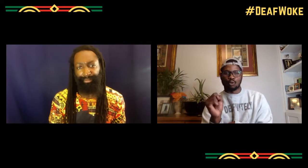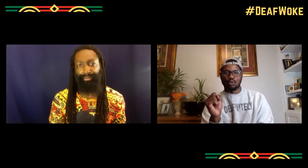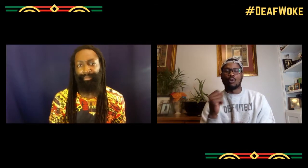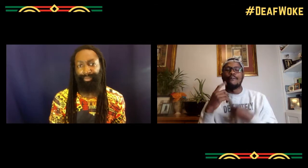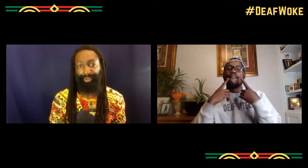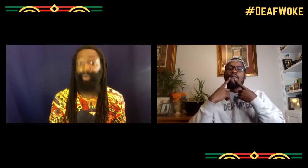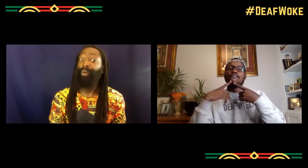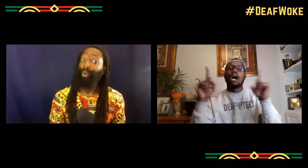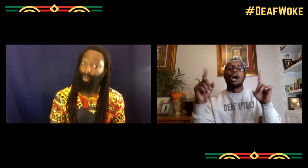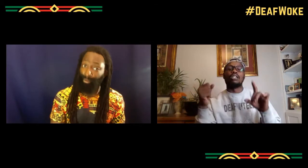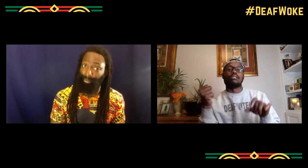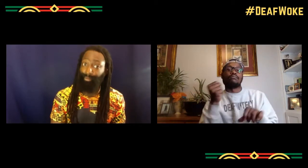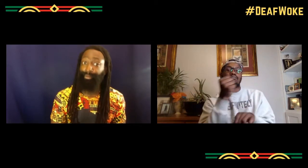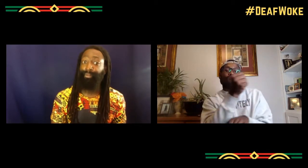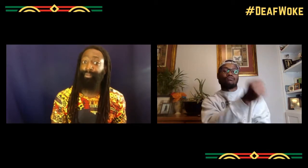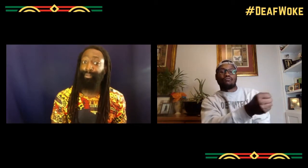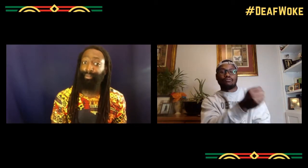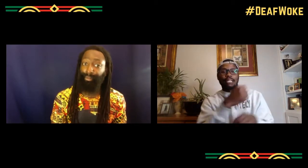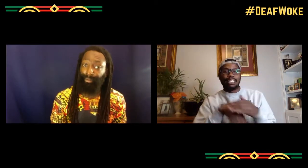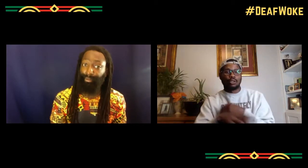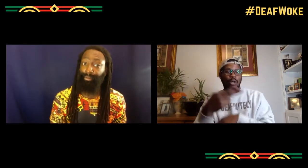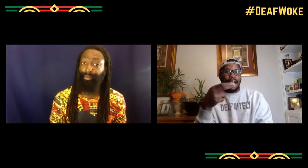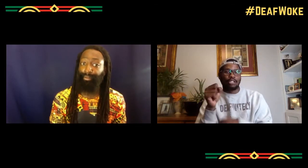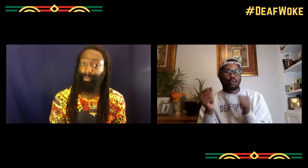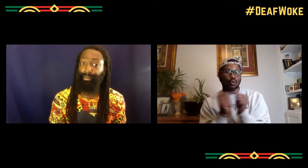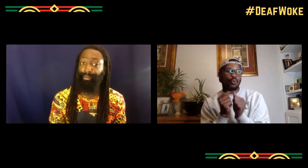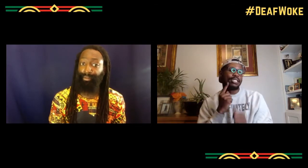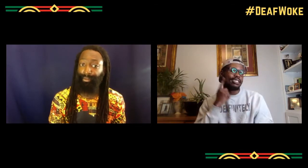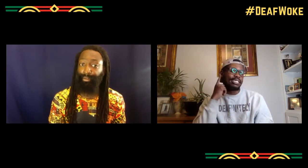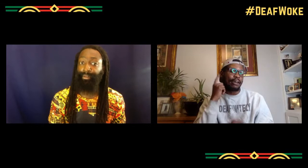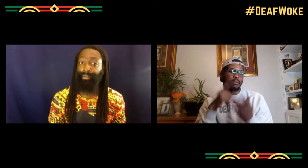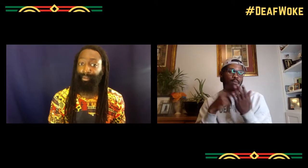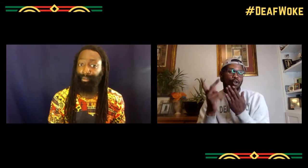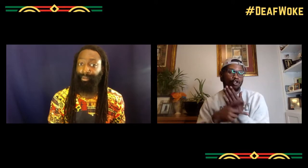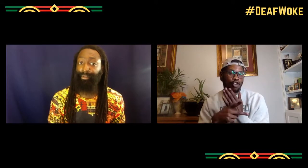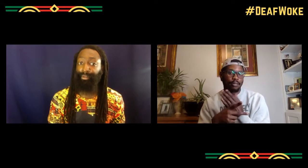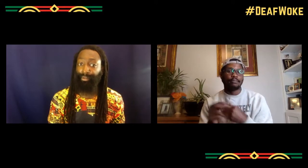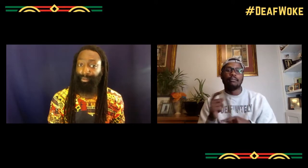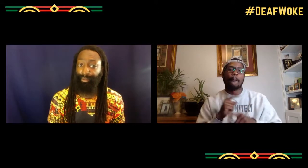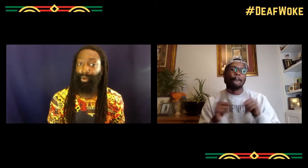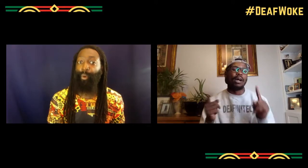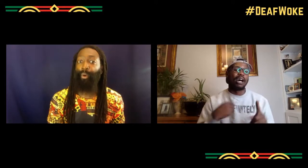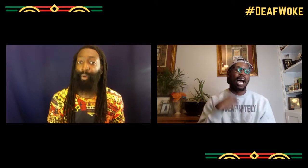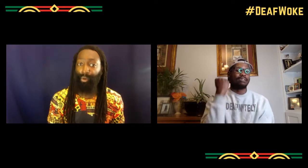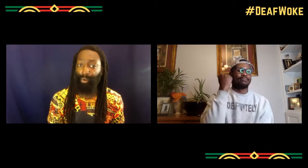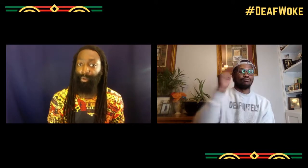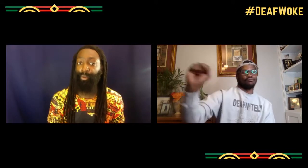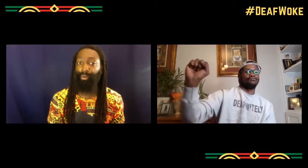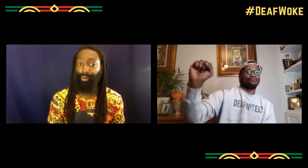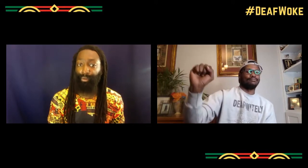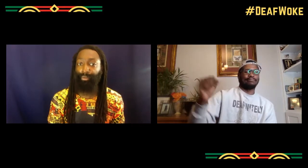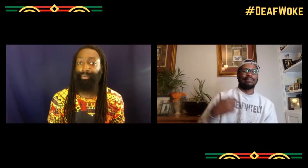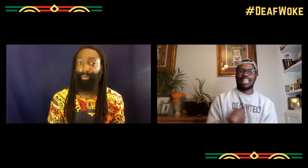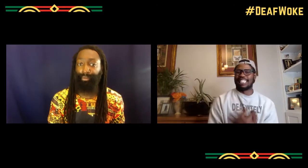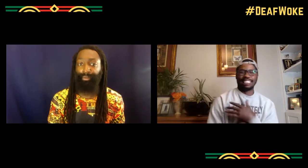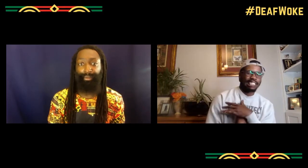So about my high school, my junior year, I was in, I was put into a deaf program,